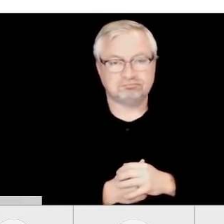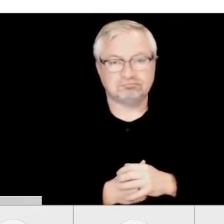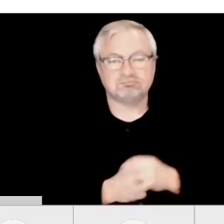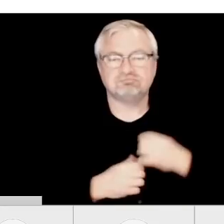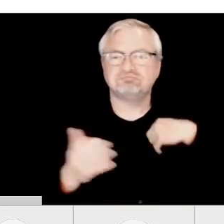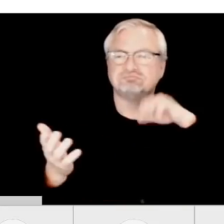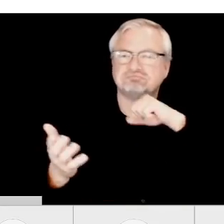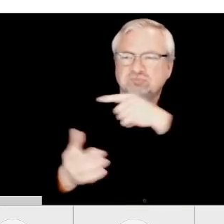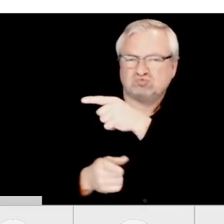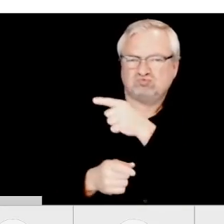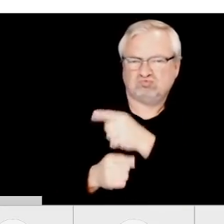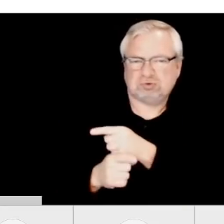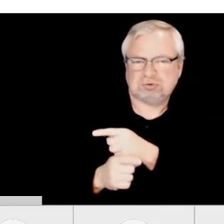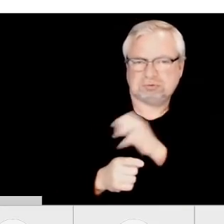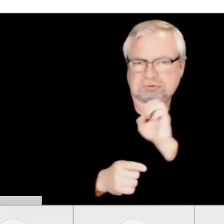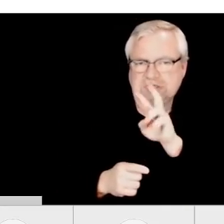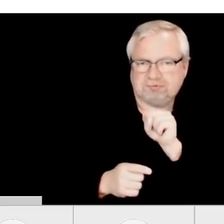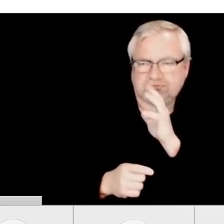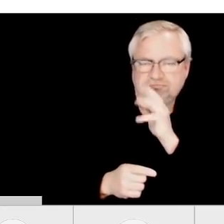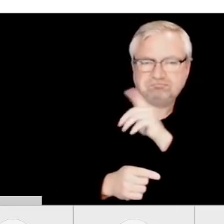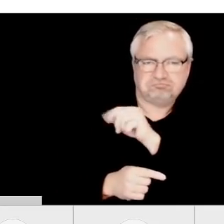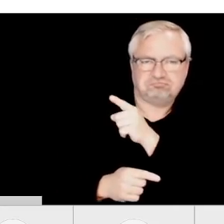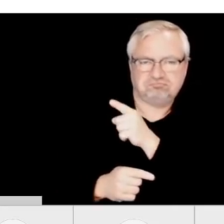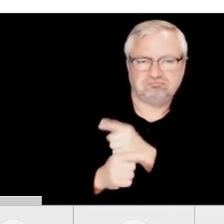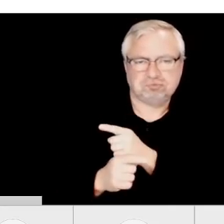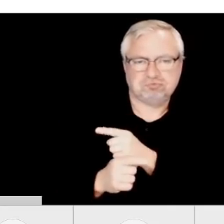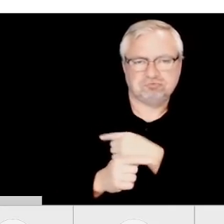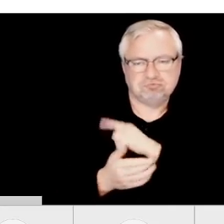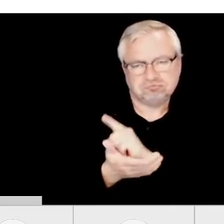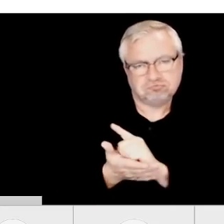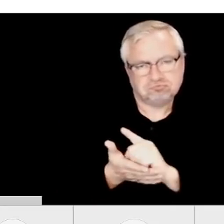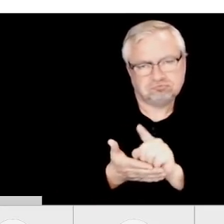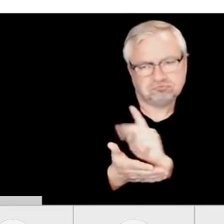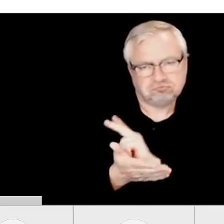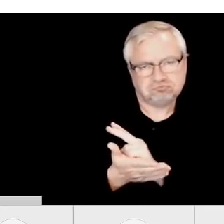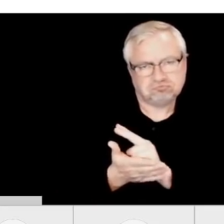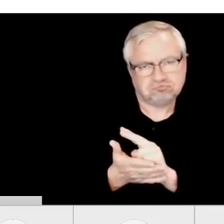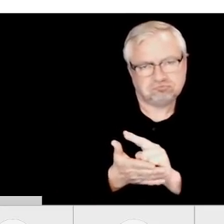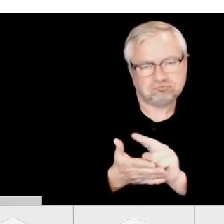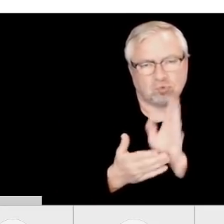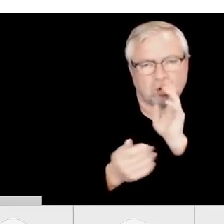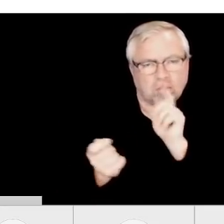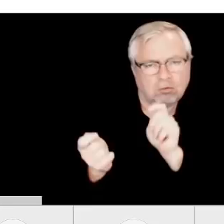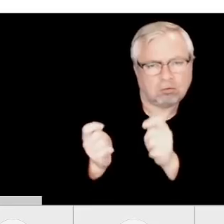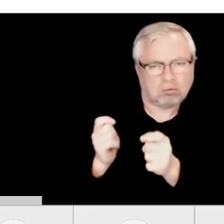If you're a week or two here and there it's going to shift that peak and it's about using that time.